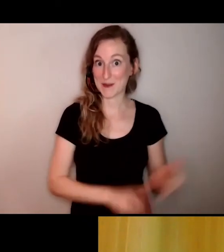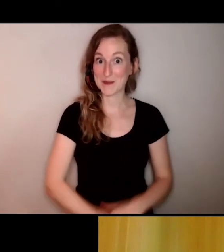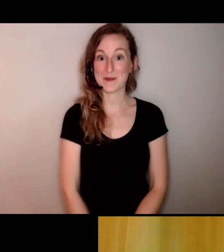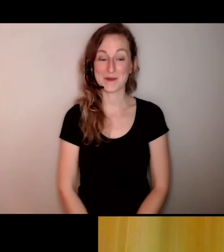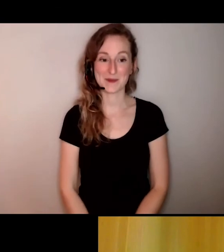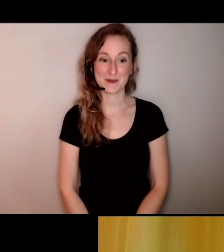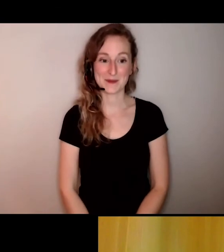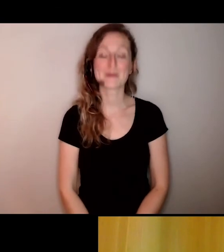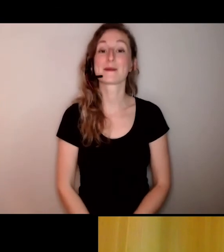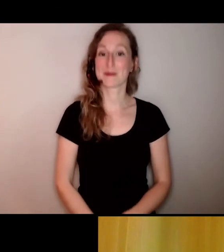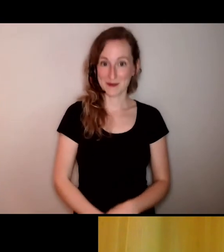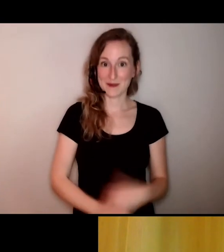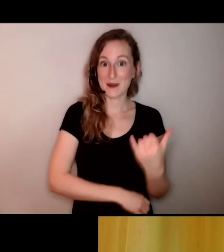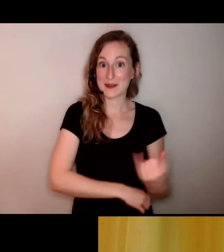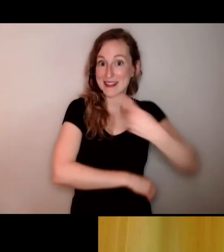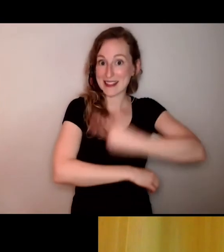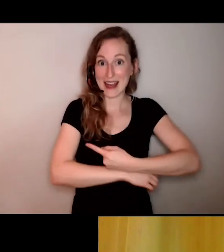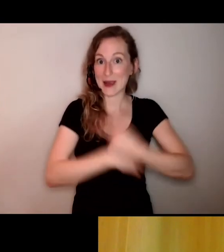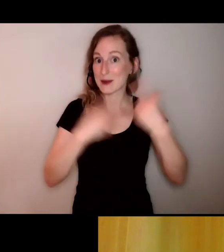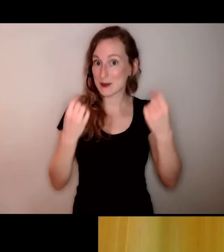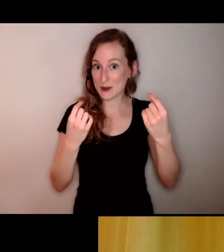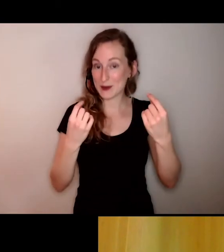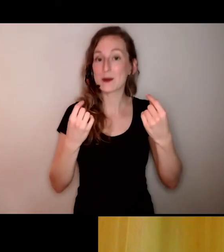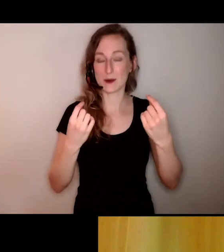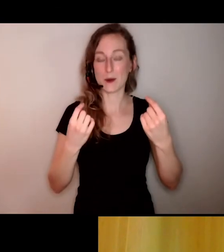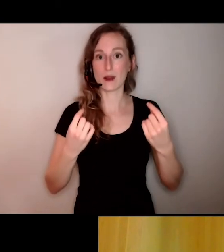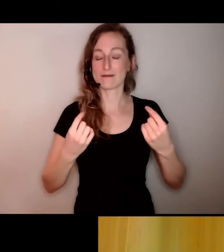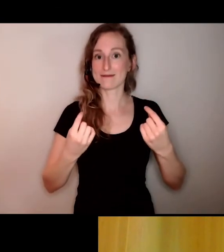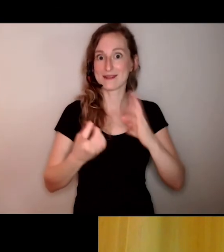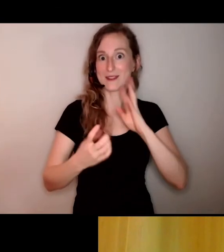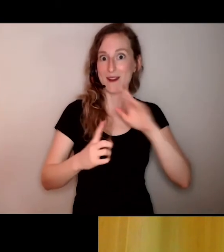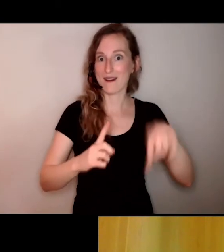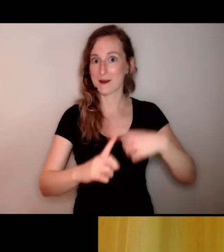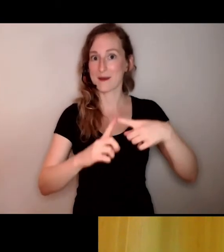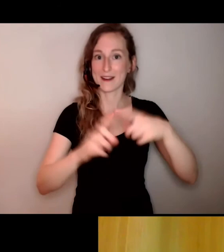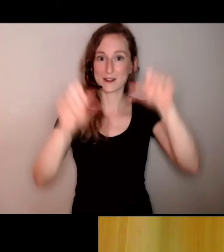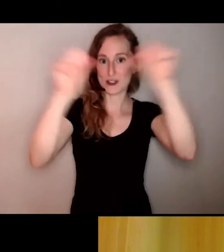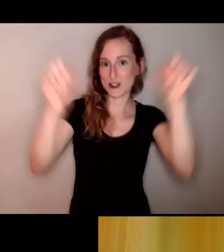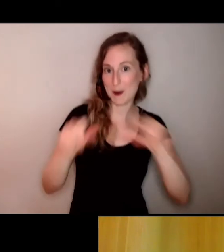So, today we're going to be talking about shapes. We will see some of the different ways that Clyfford Still used shapes in his art and